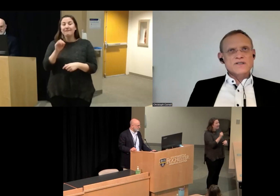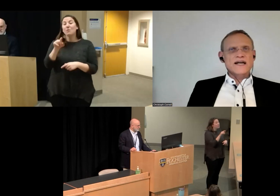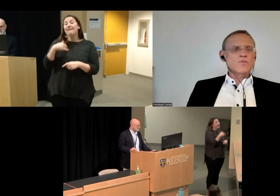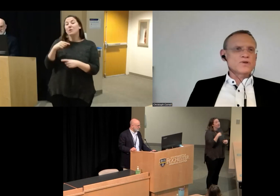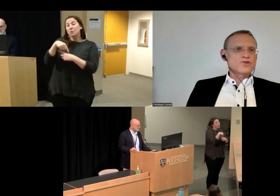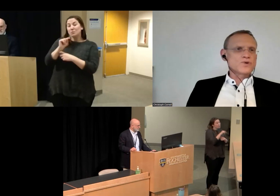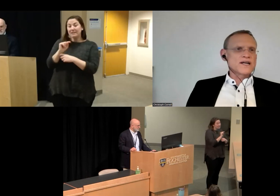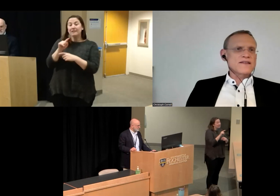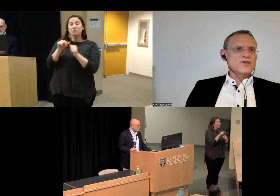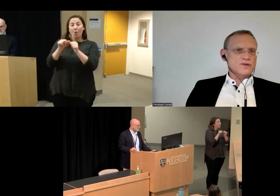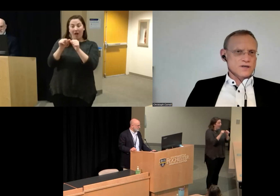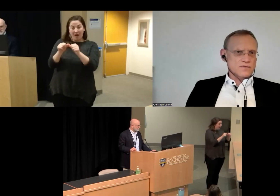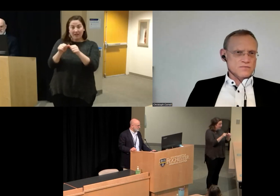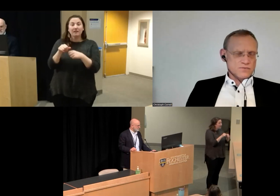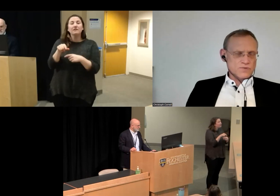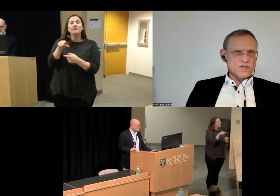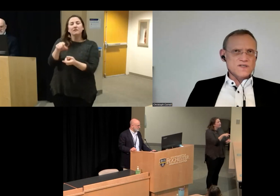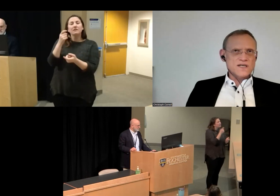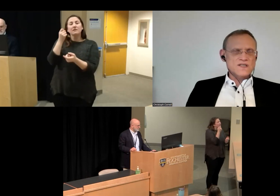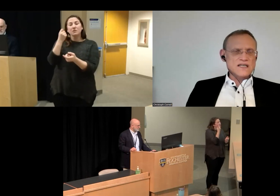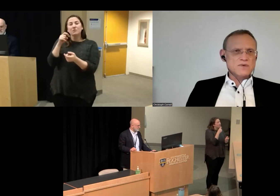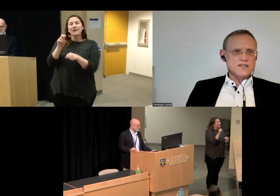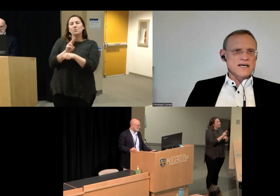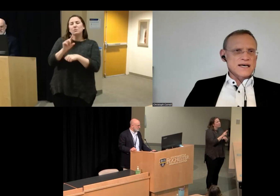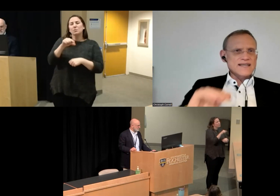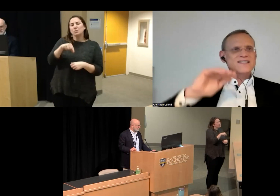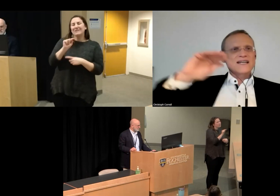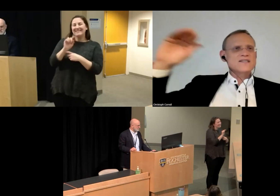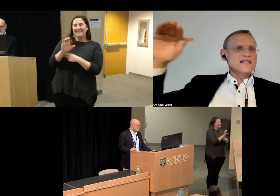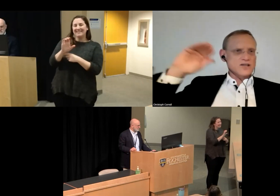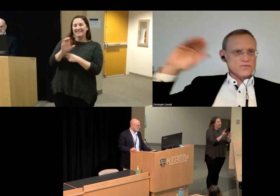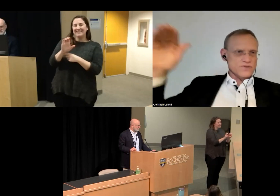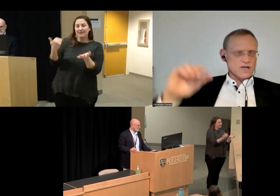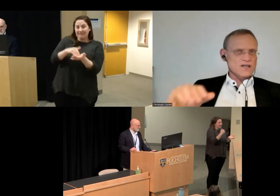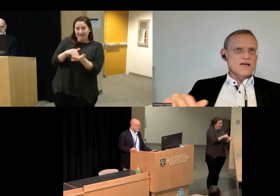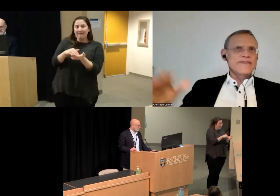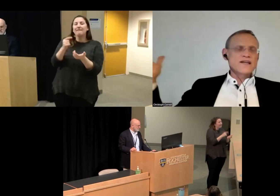then I would do another QTC assessment at steady state of the drug. And then